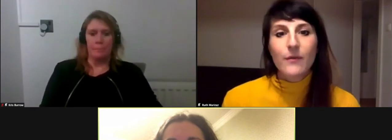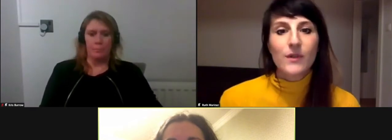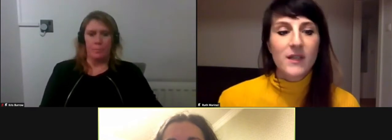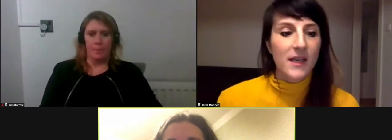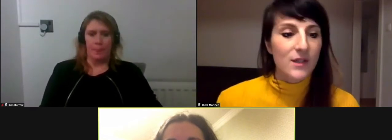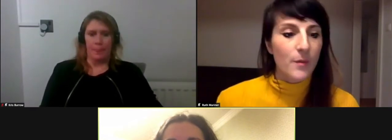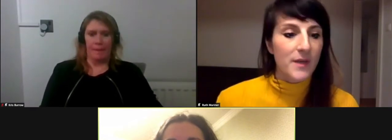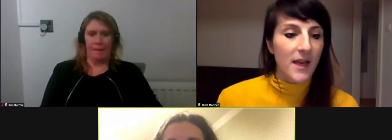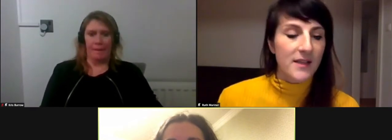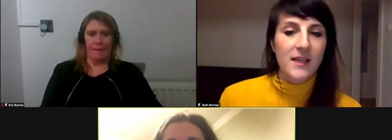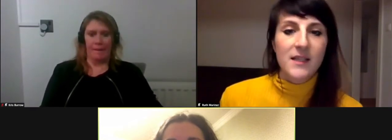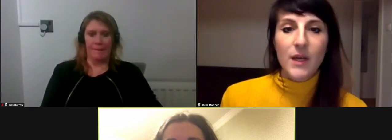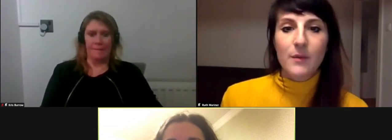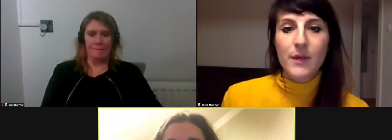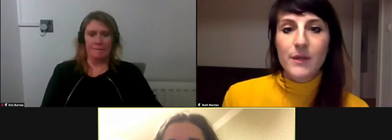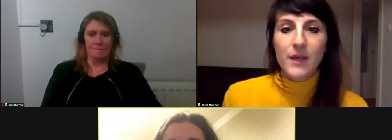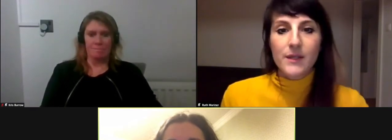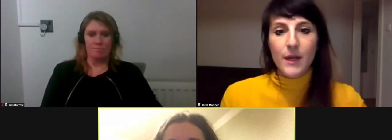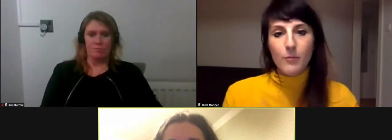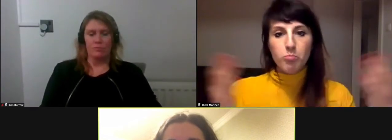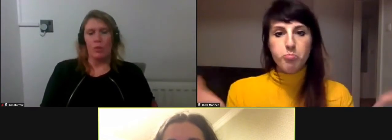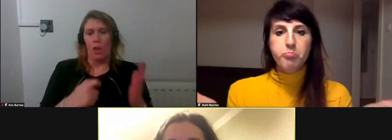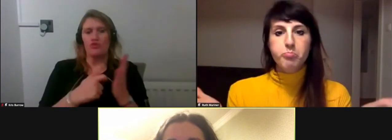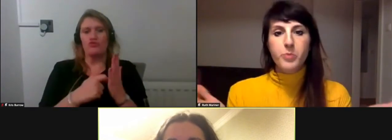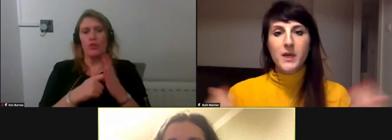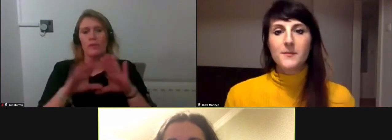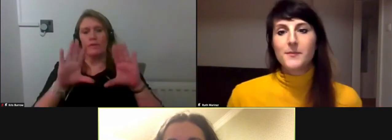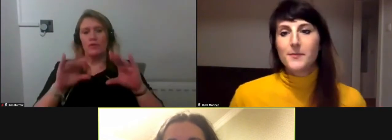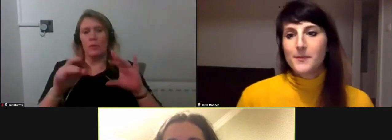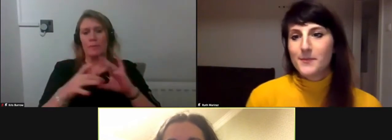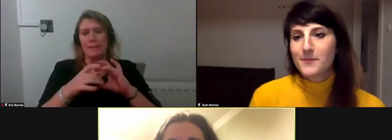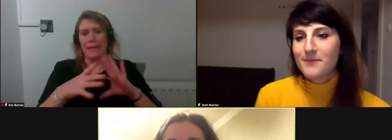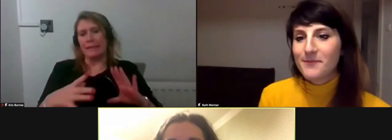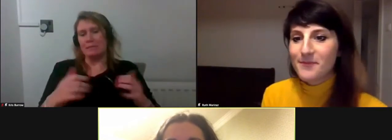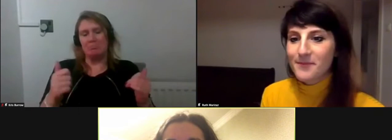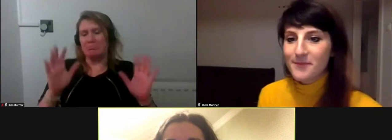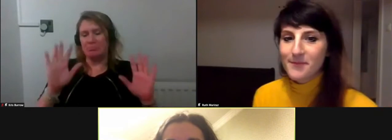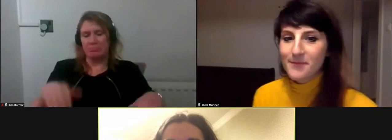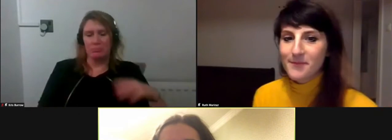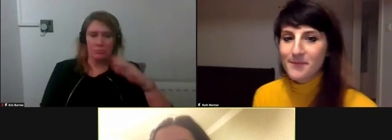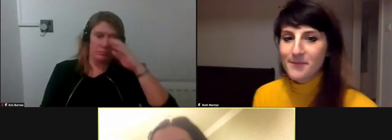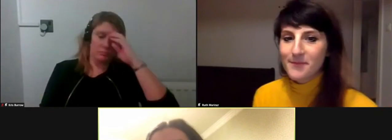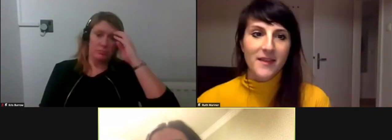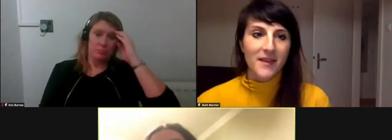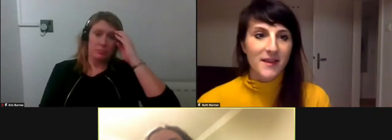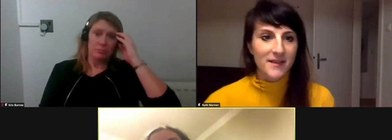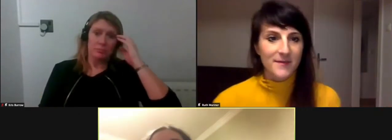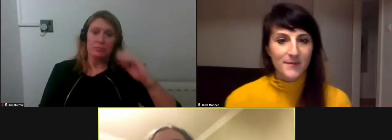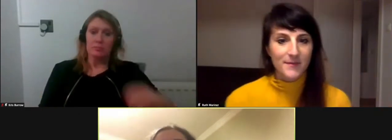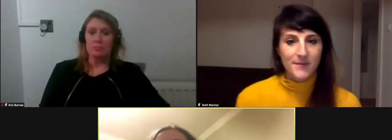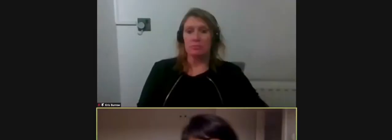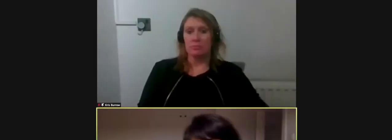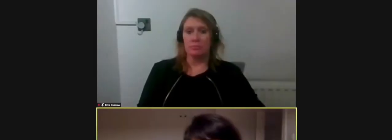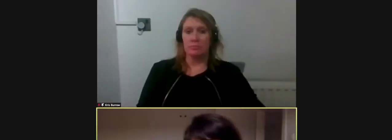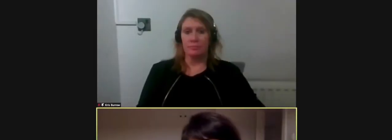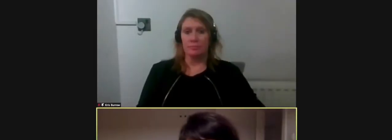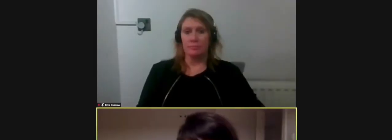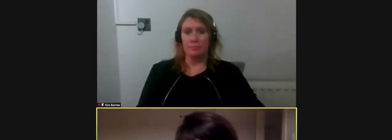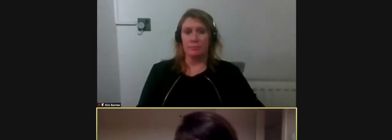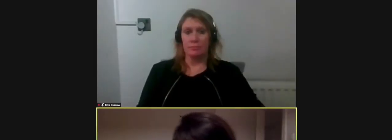unfortunately stopped connecting to my computer, so...